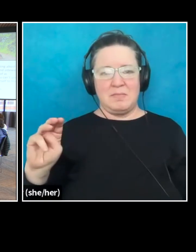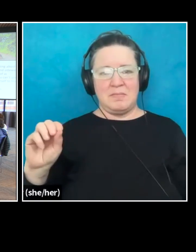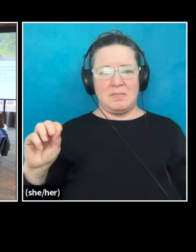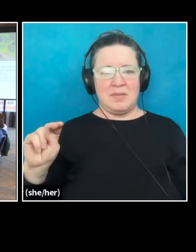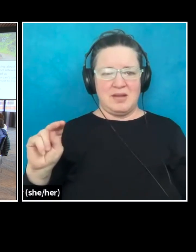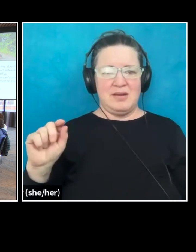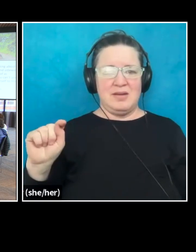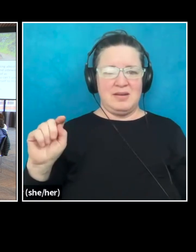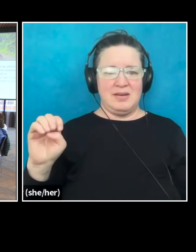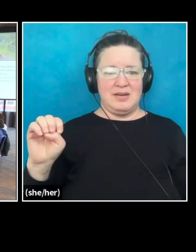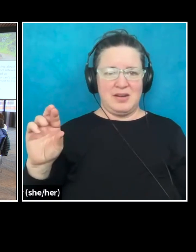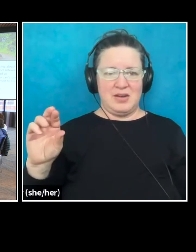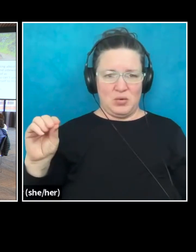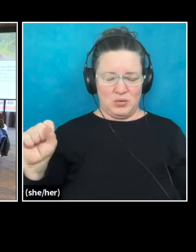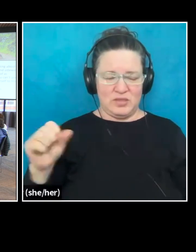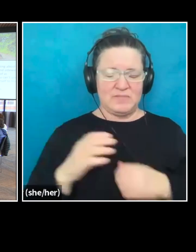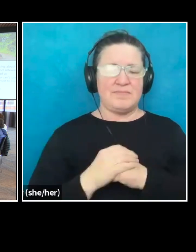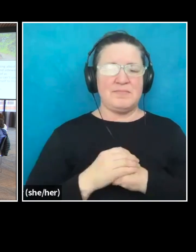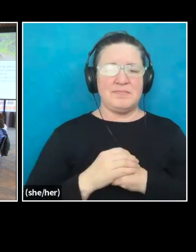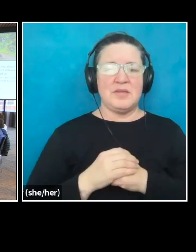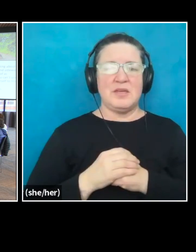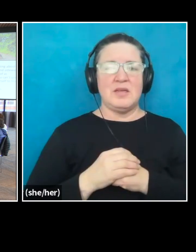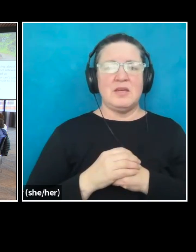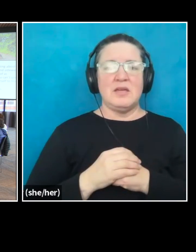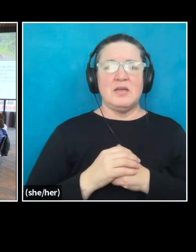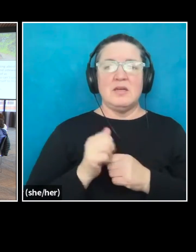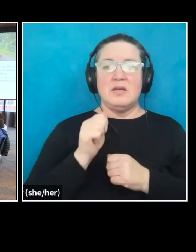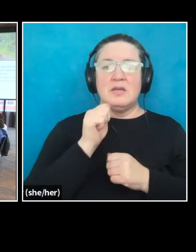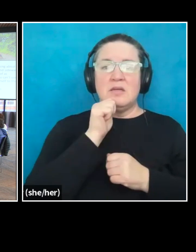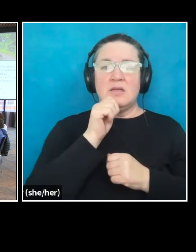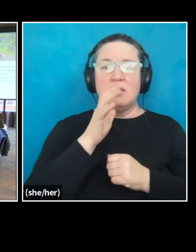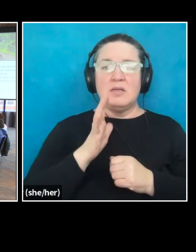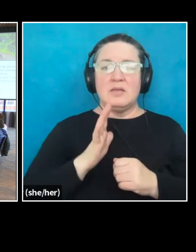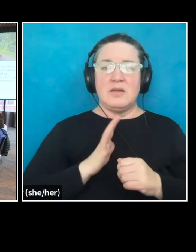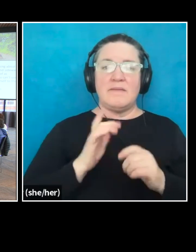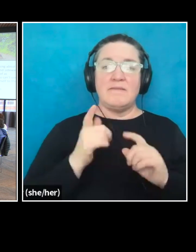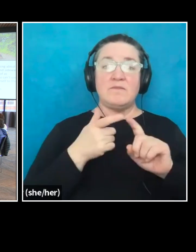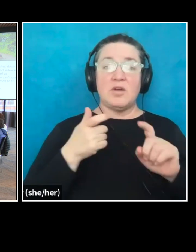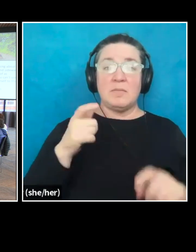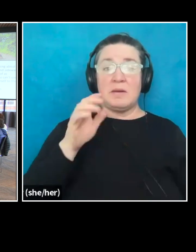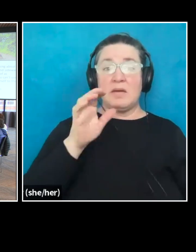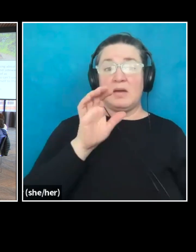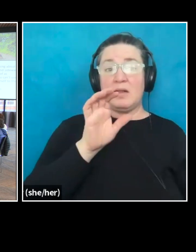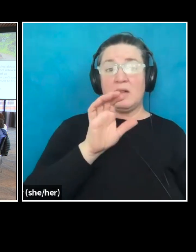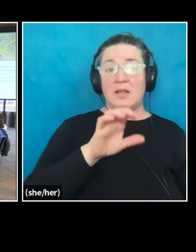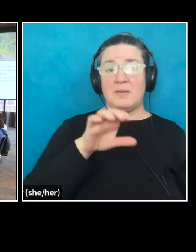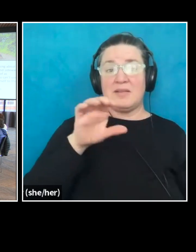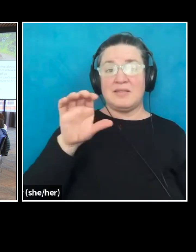to take my autistic son up from Columbia City in in southeast Seattle up to northeast Seattle